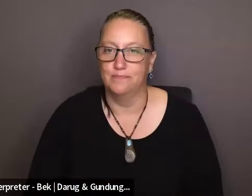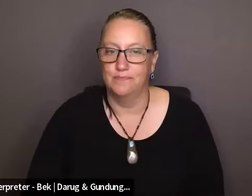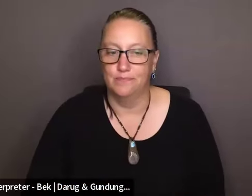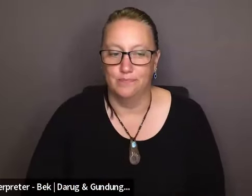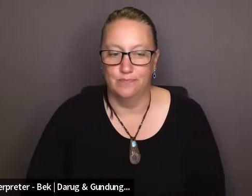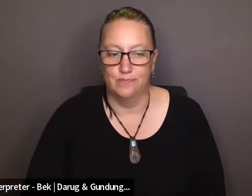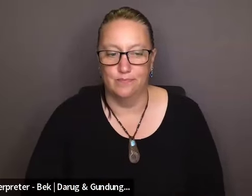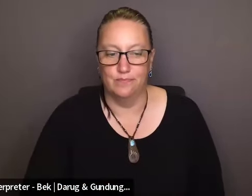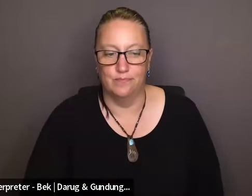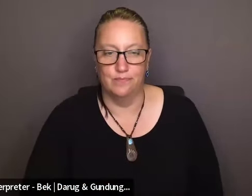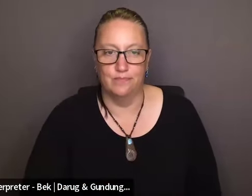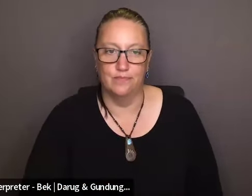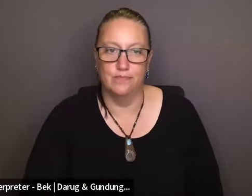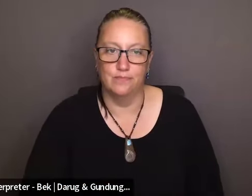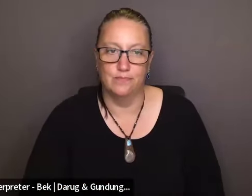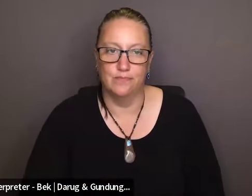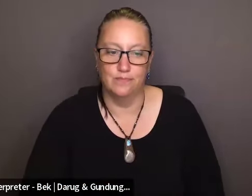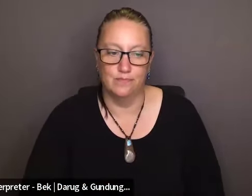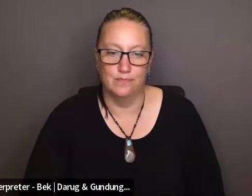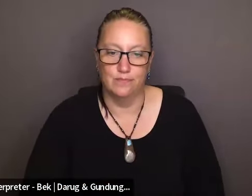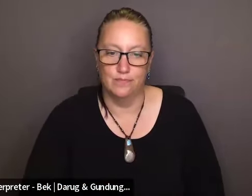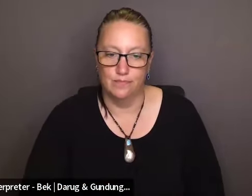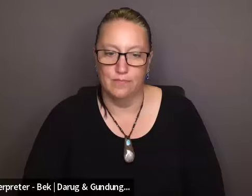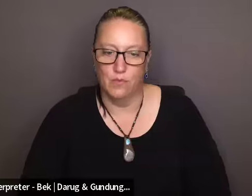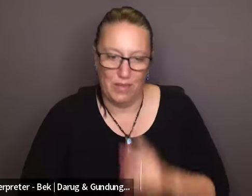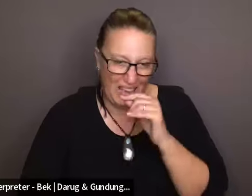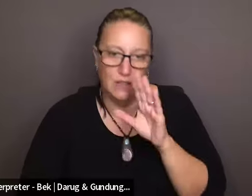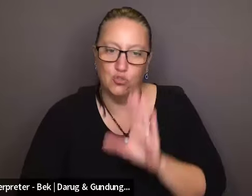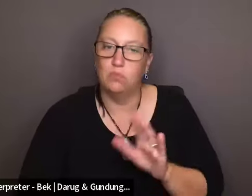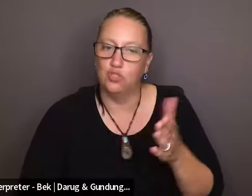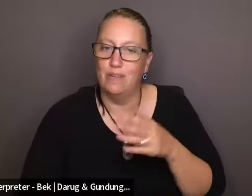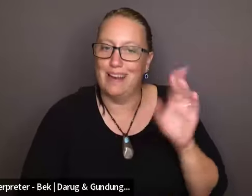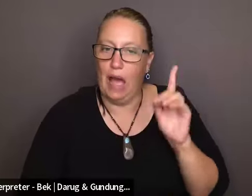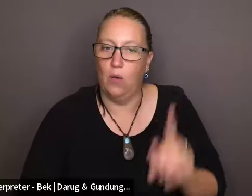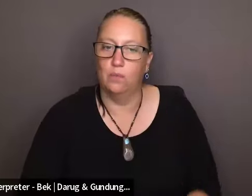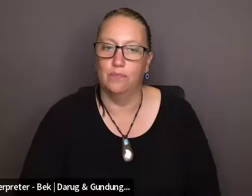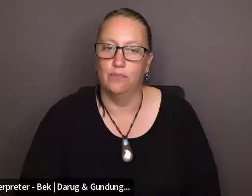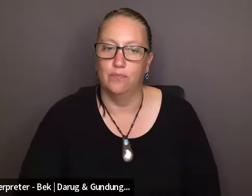hope that answers your